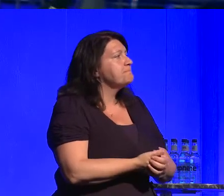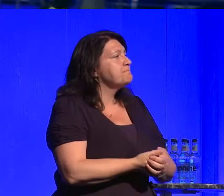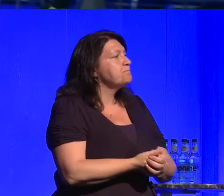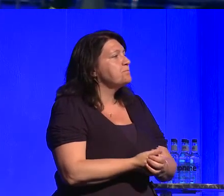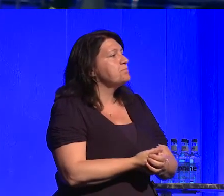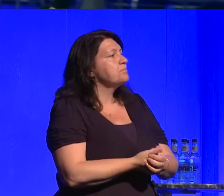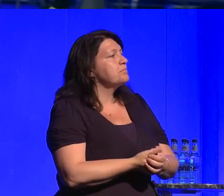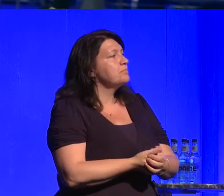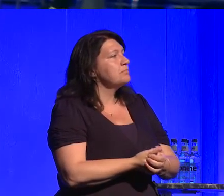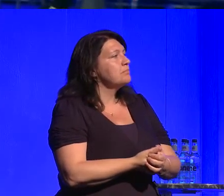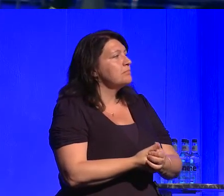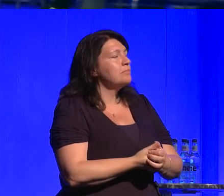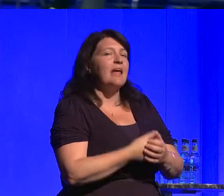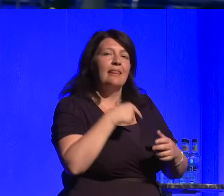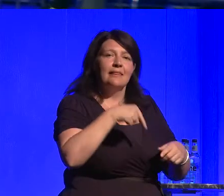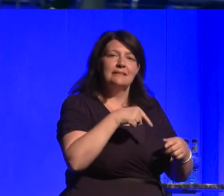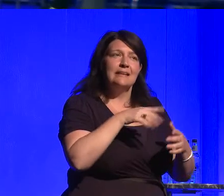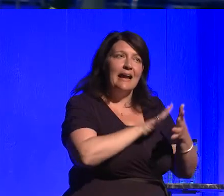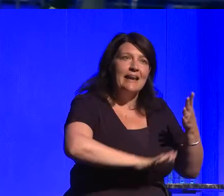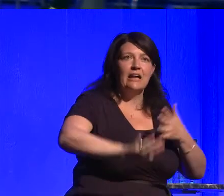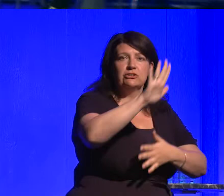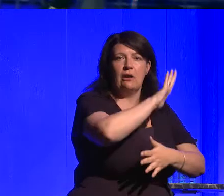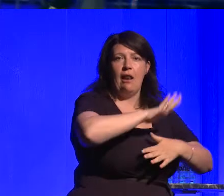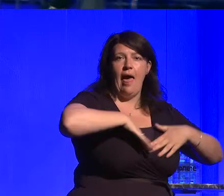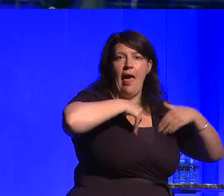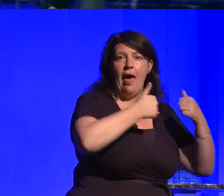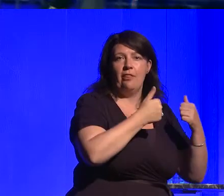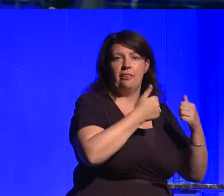is a National Health Service, not a National Ill Service.